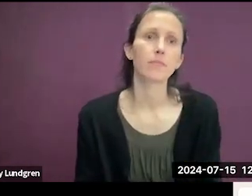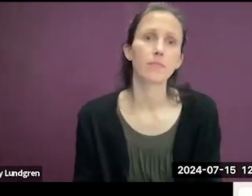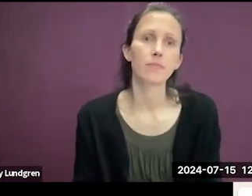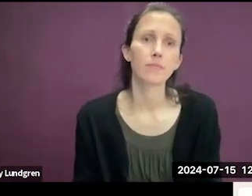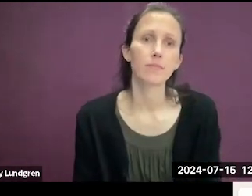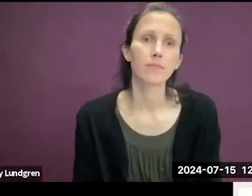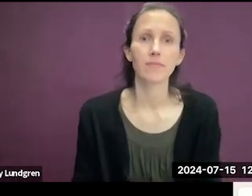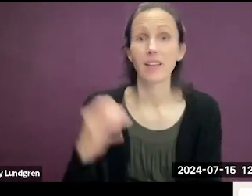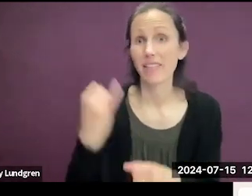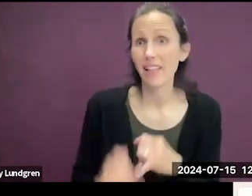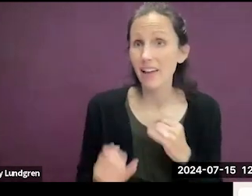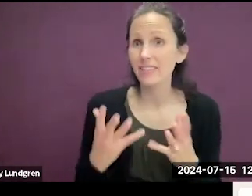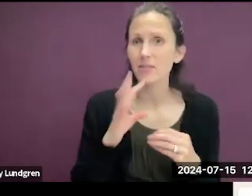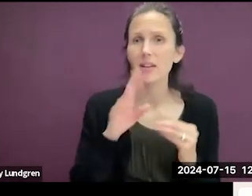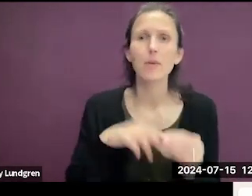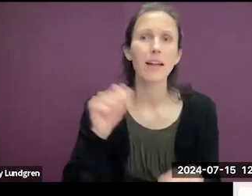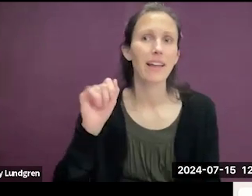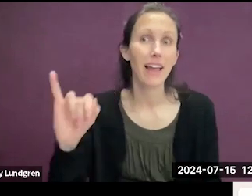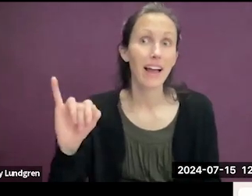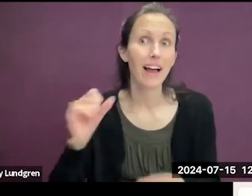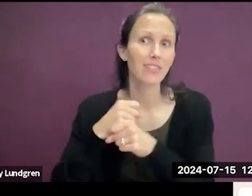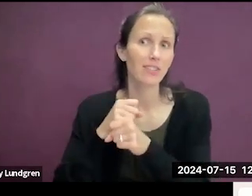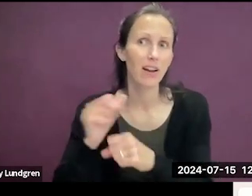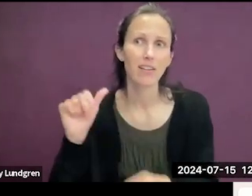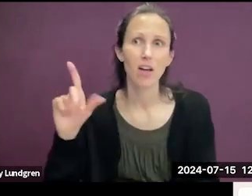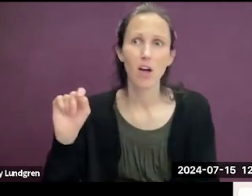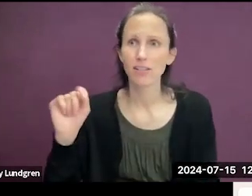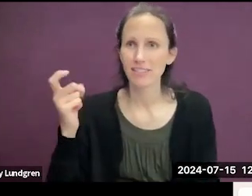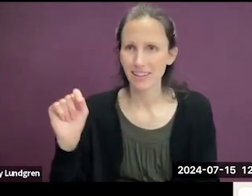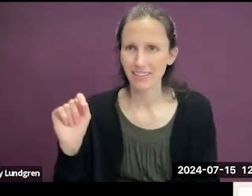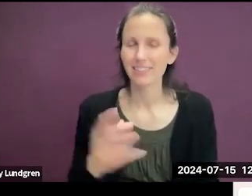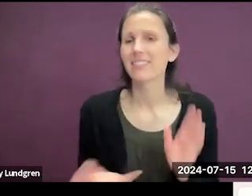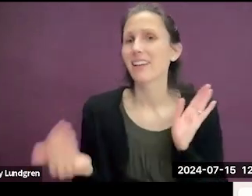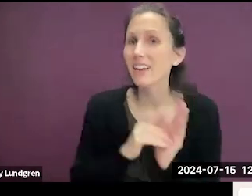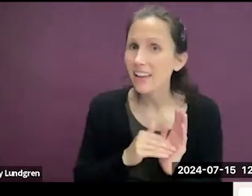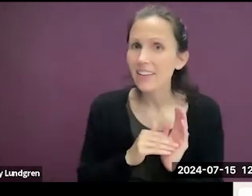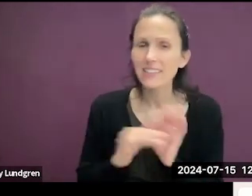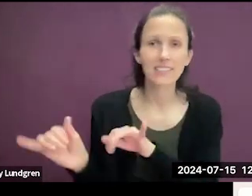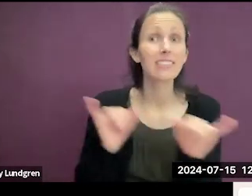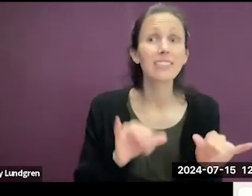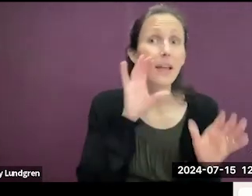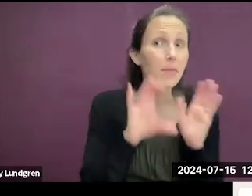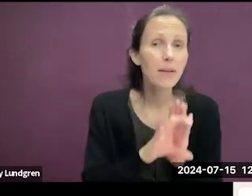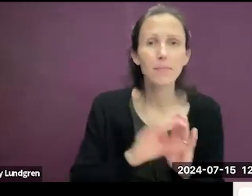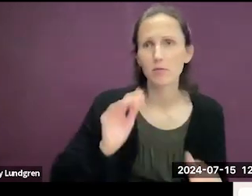And lastly, I wanna talk about AI-generated alt-text. So again, that same image of that miniature horse.